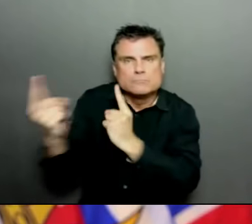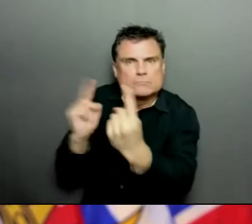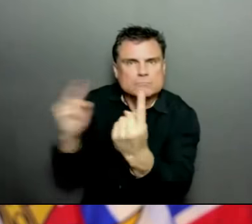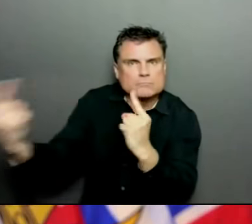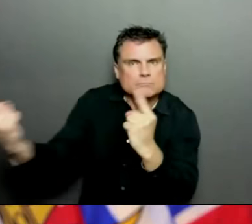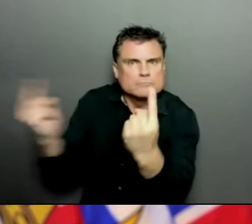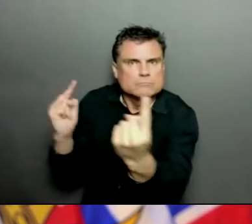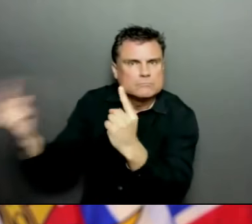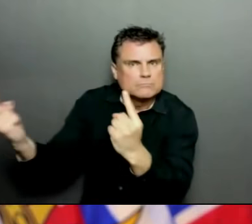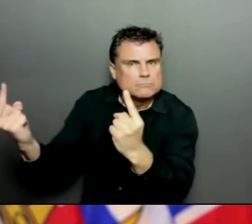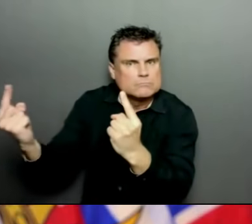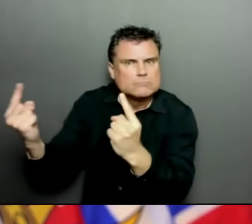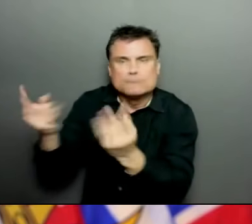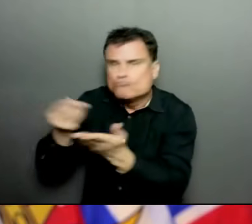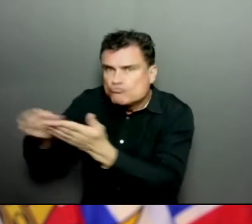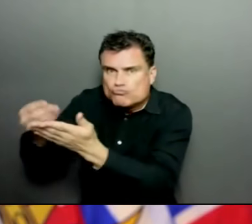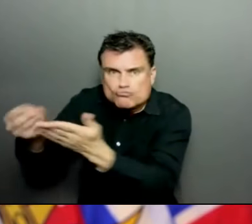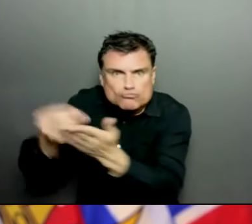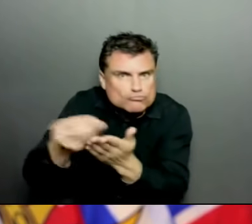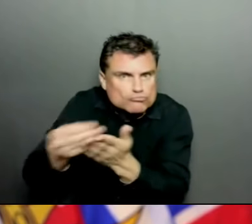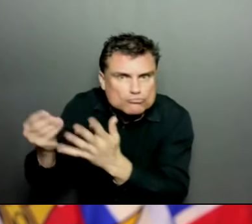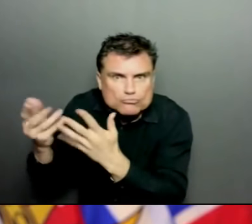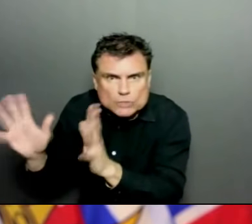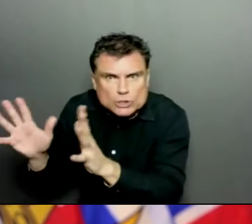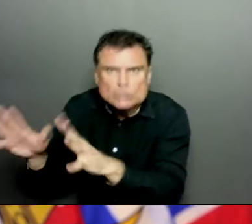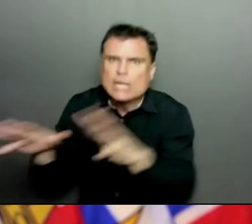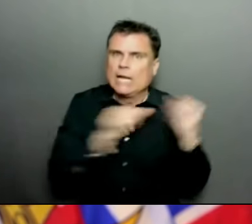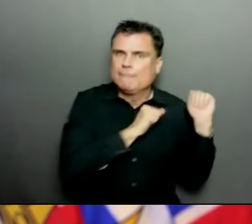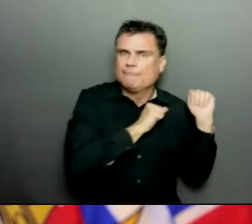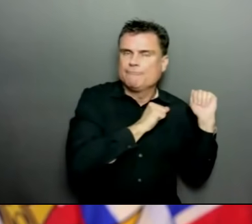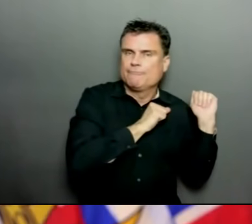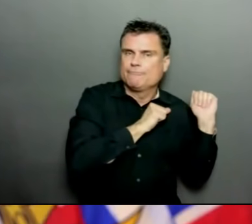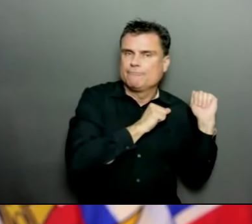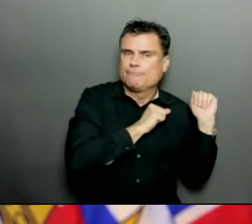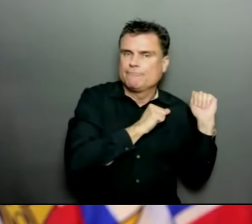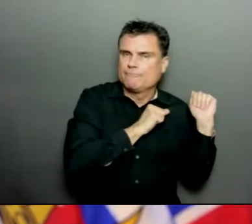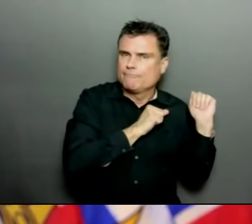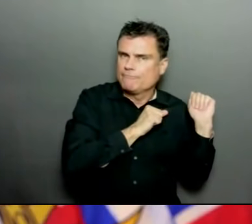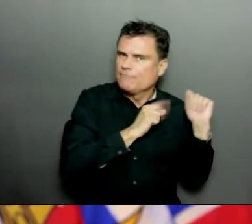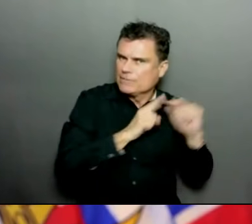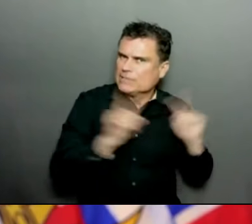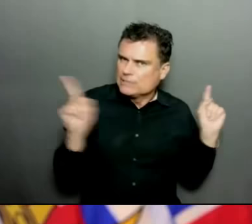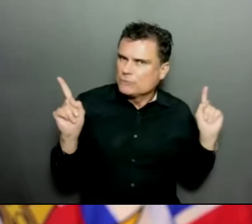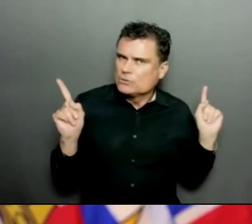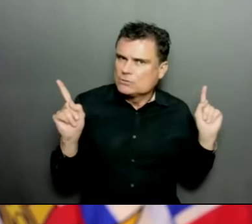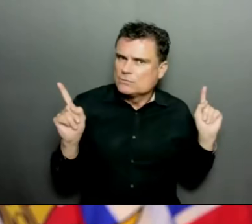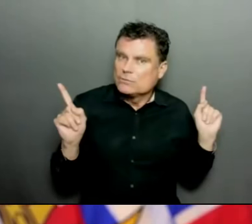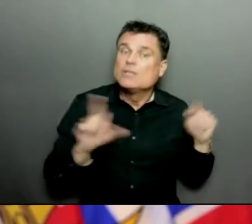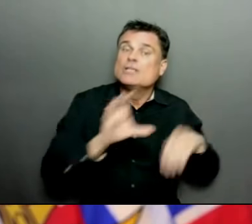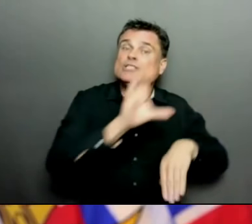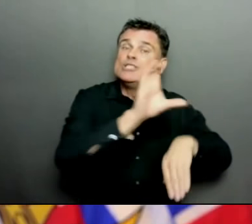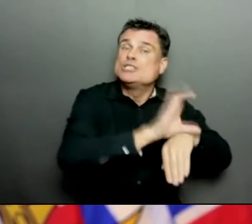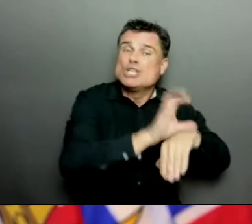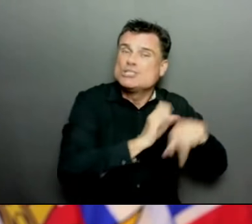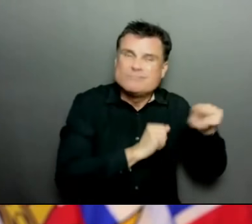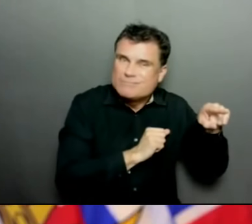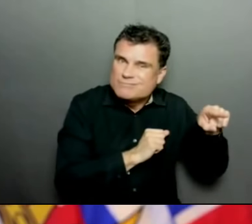wearing protection, it is not the same type of environment where we see transmission. And the virus doesn't recognize that you are